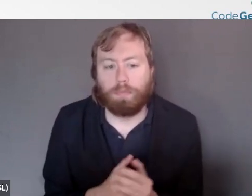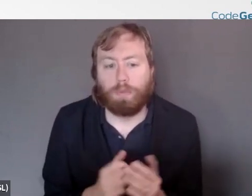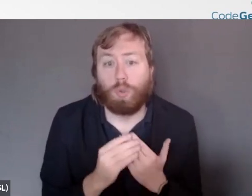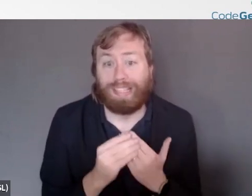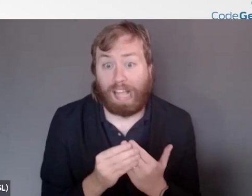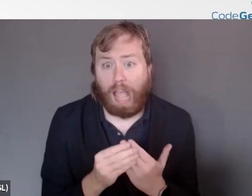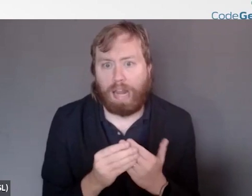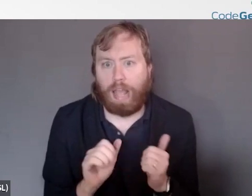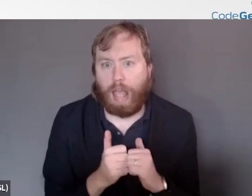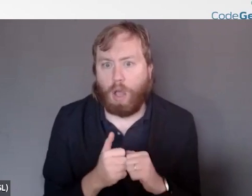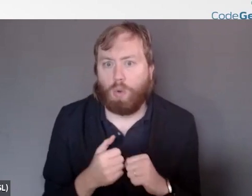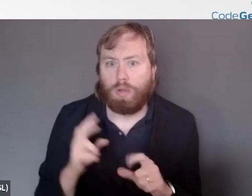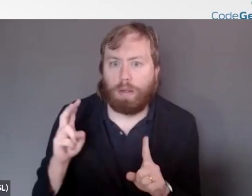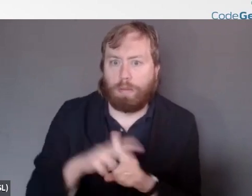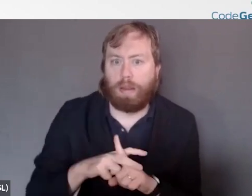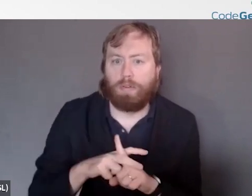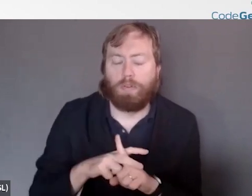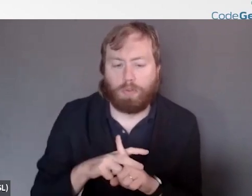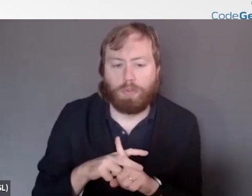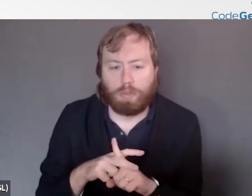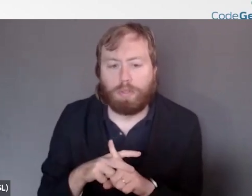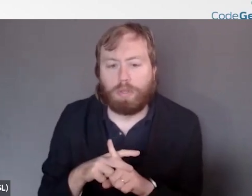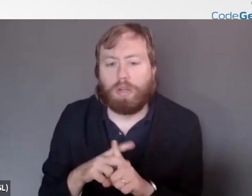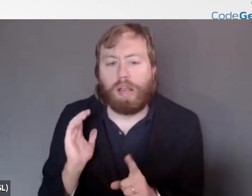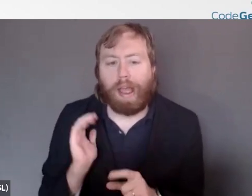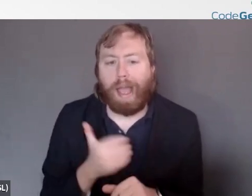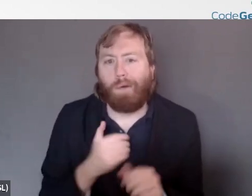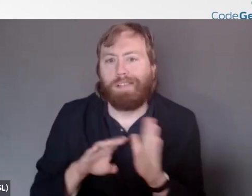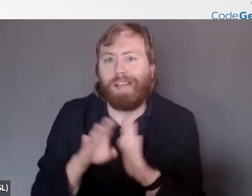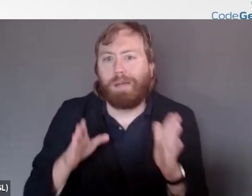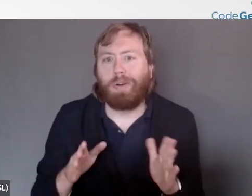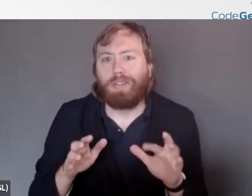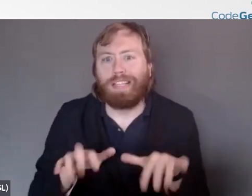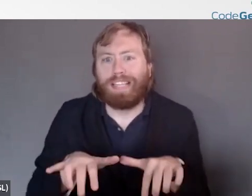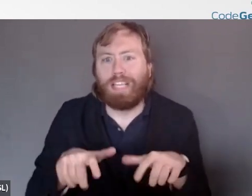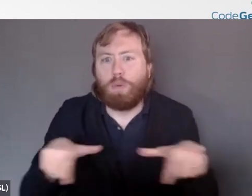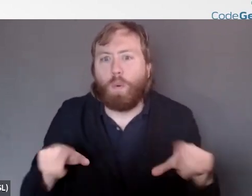is our developers perform keyboard testing literally every single day while they are building the website.